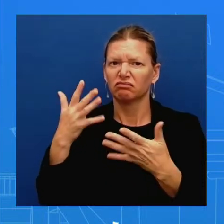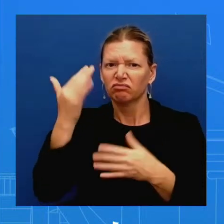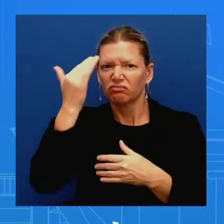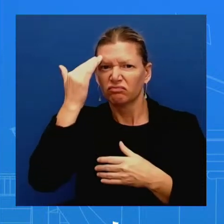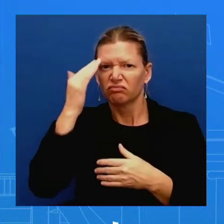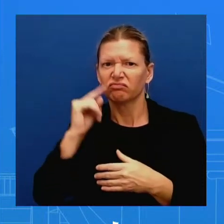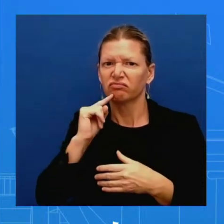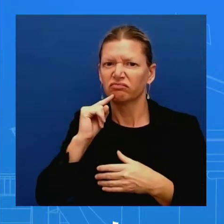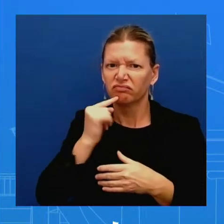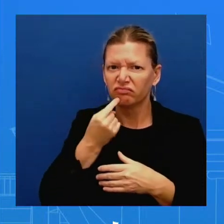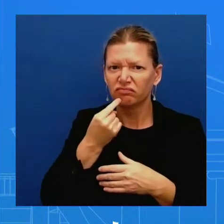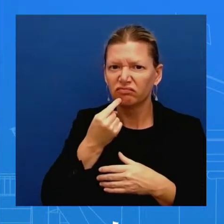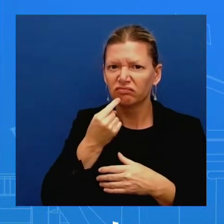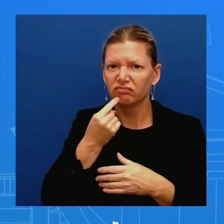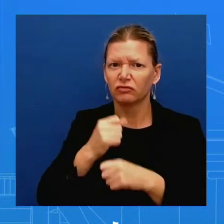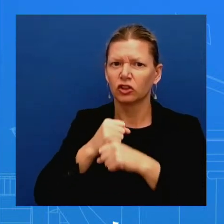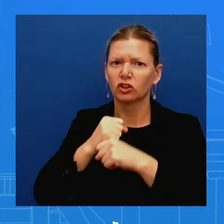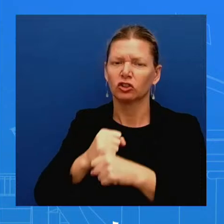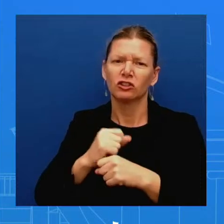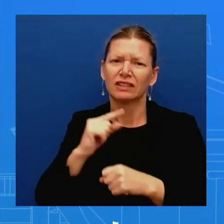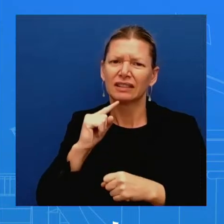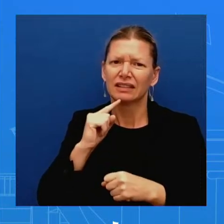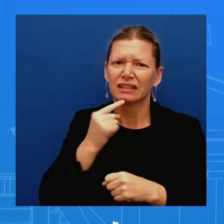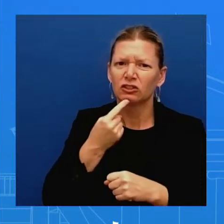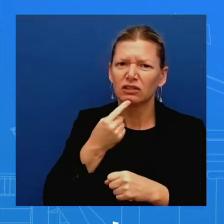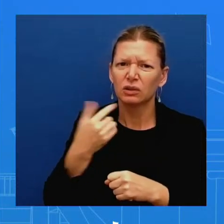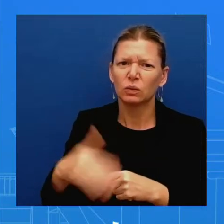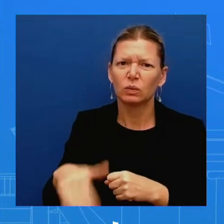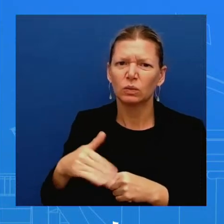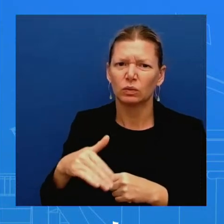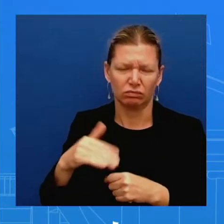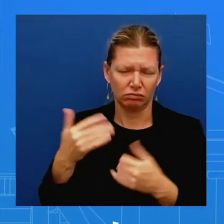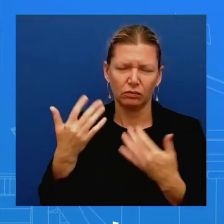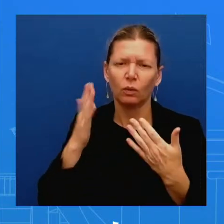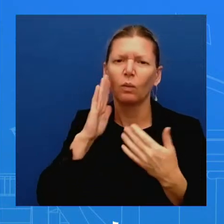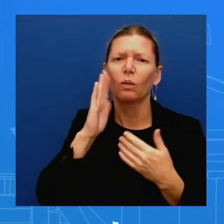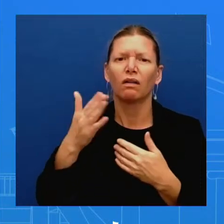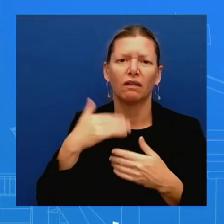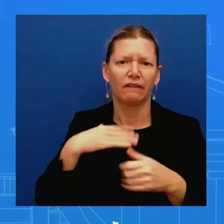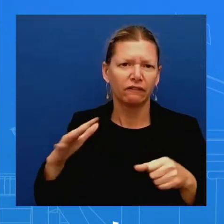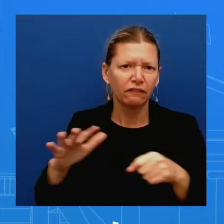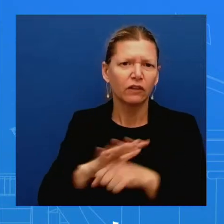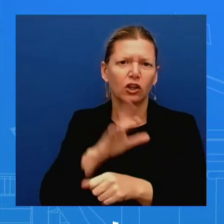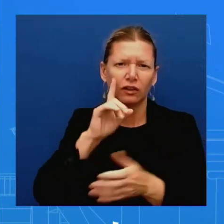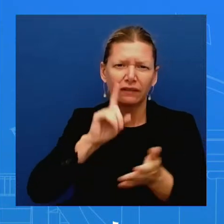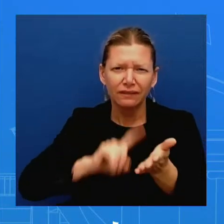a full investigation into its procedures and controls to ensure the incident is not -- is not repeated.